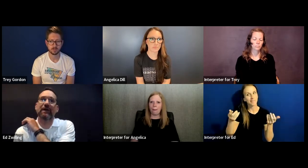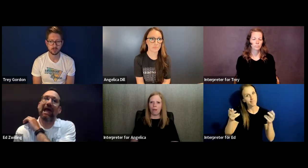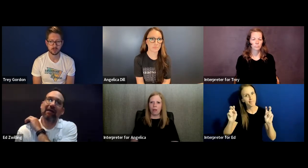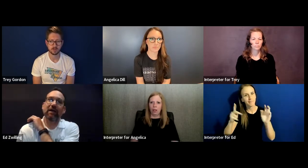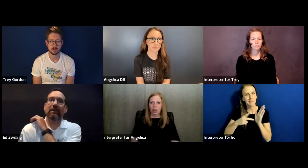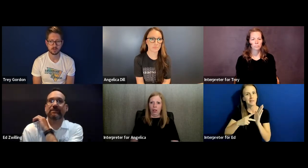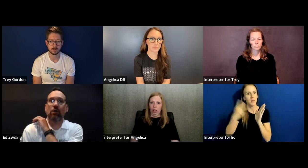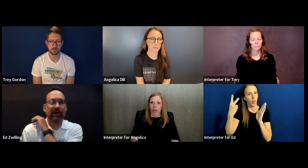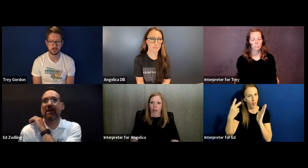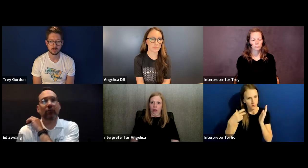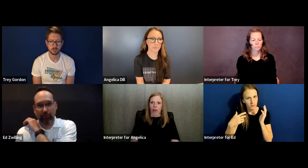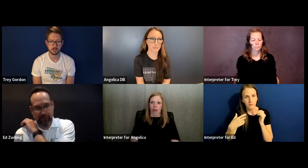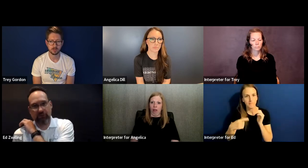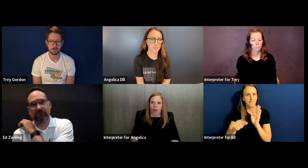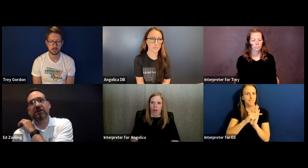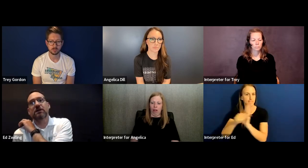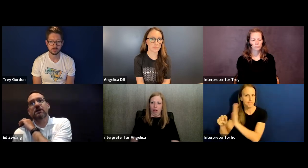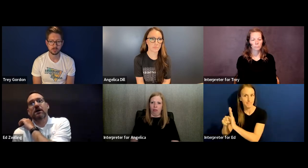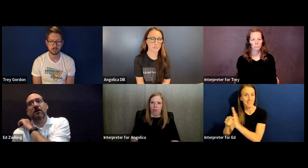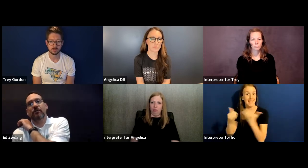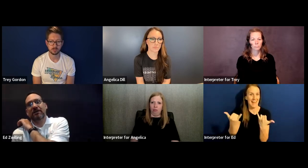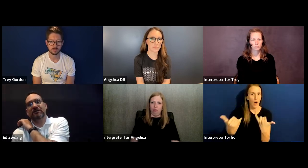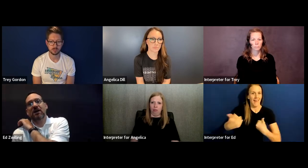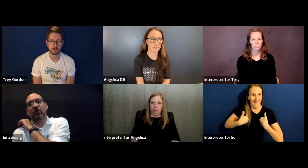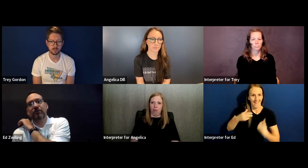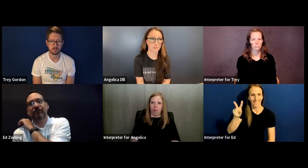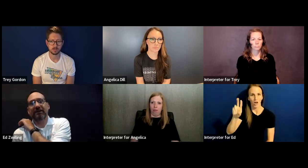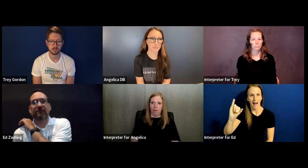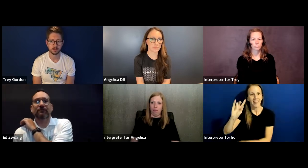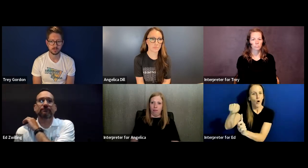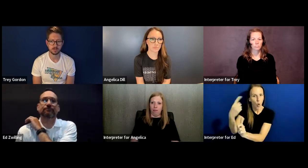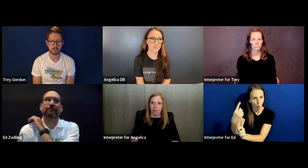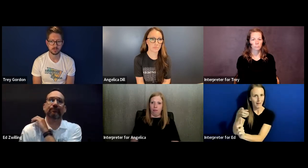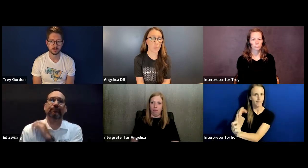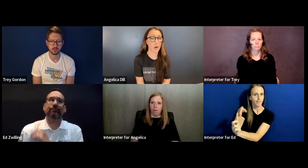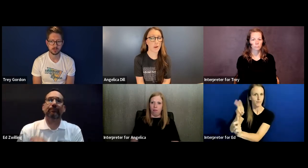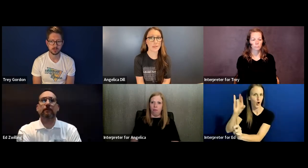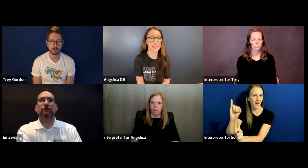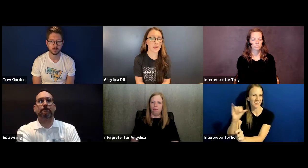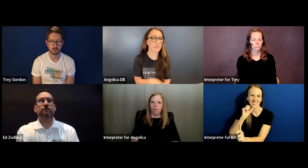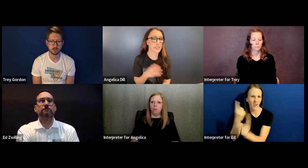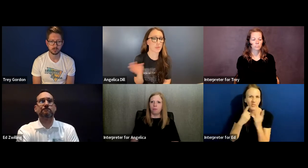they have that that's all they ever want to use um and it's not always effective or uh staff doesn't